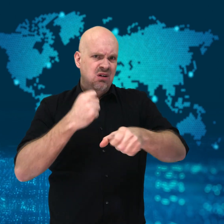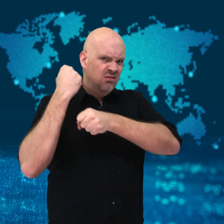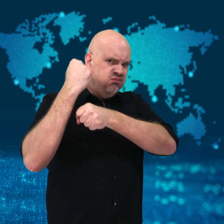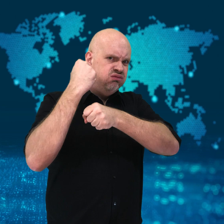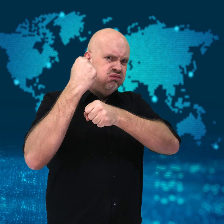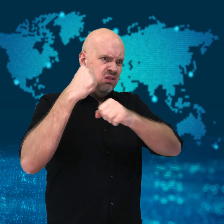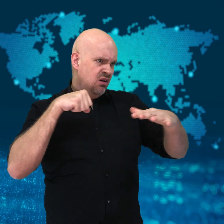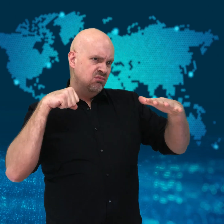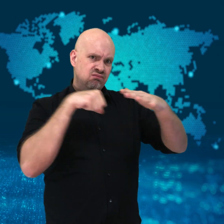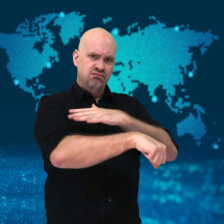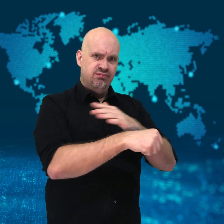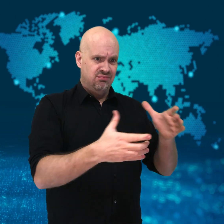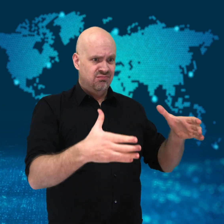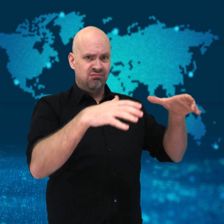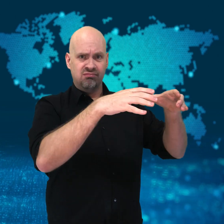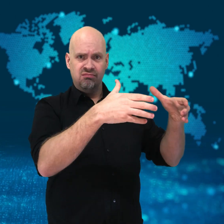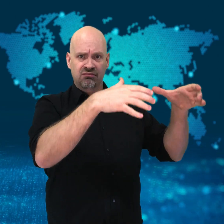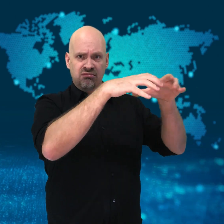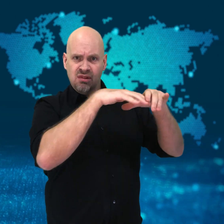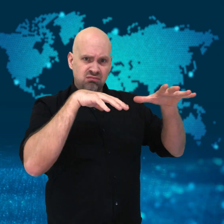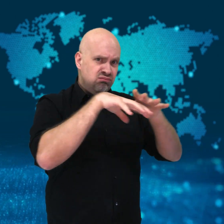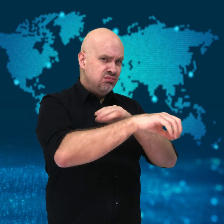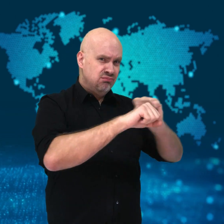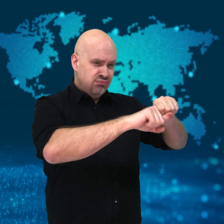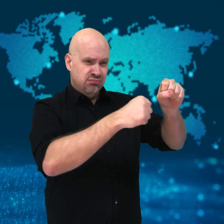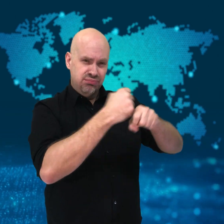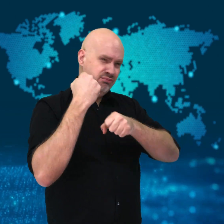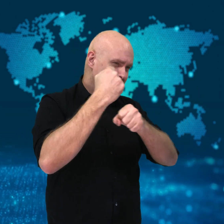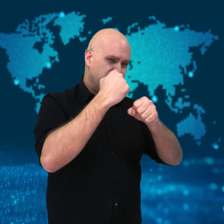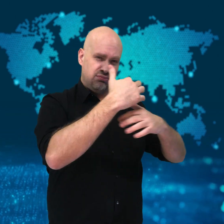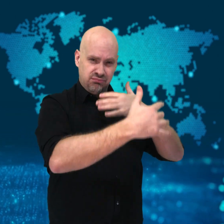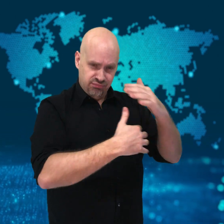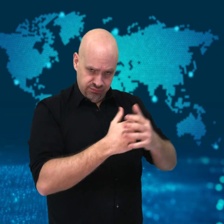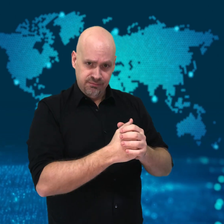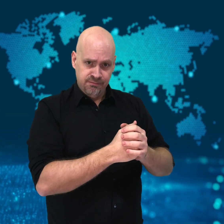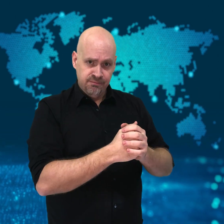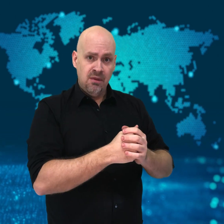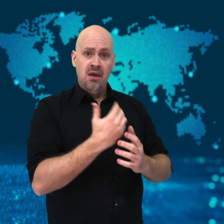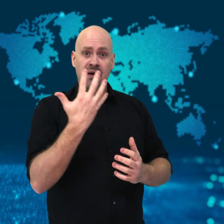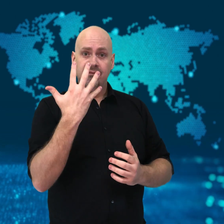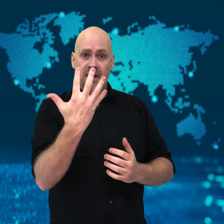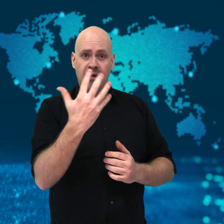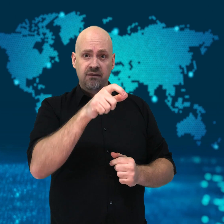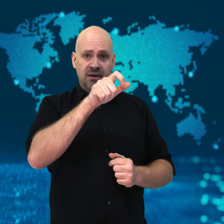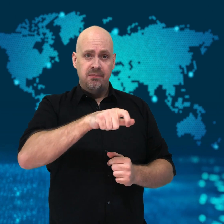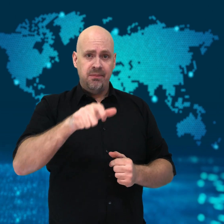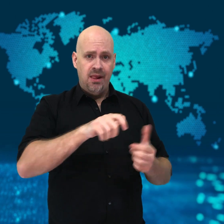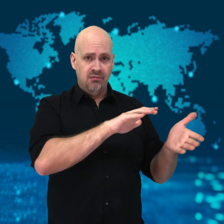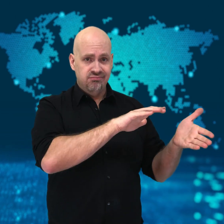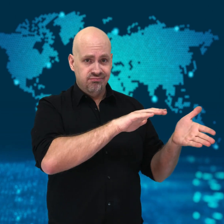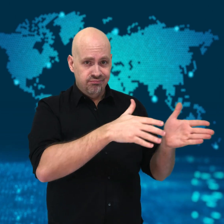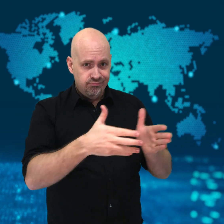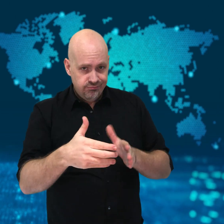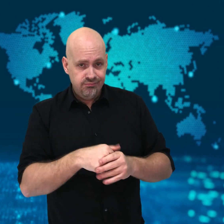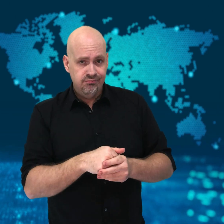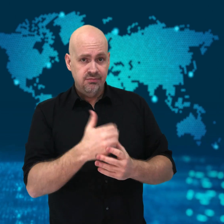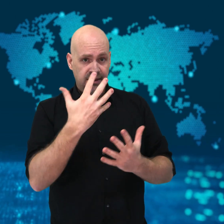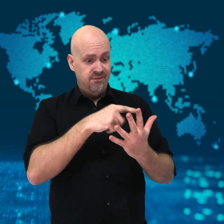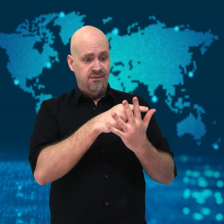leaving five people dead, including one police officer.